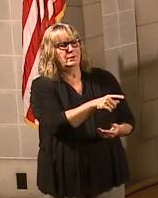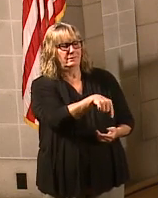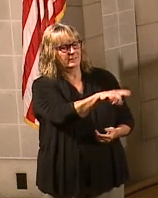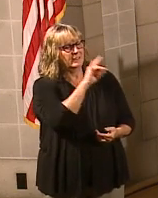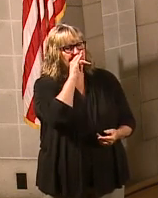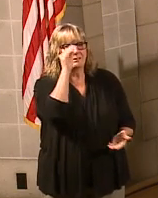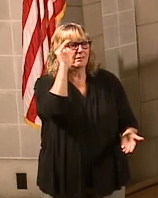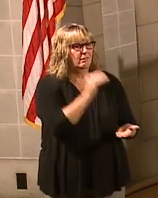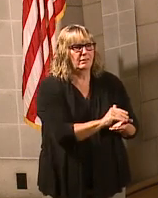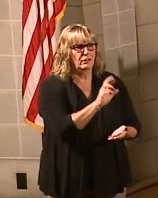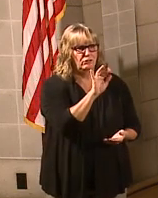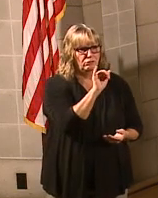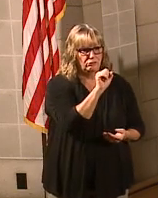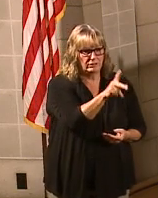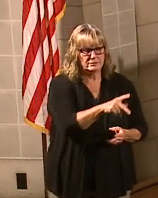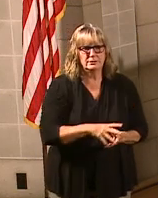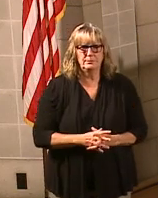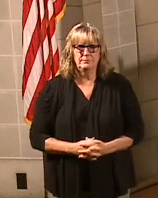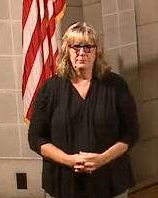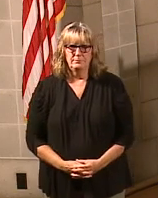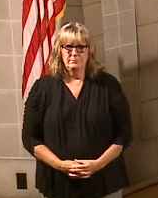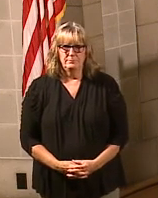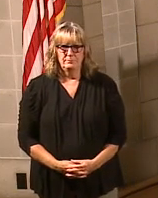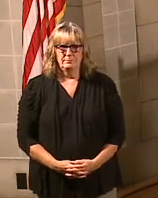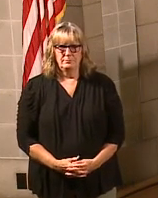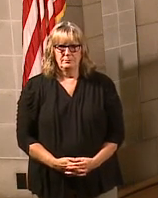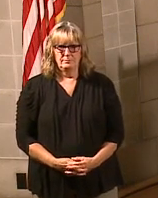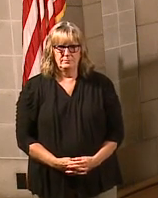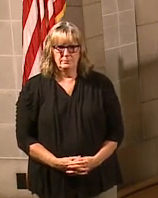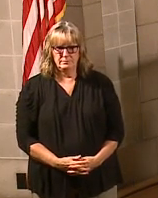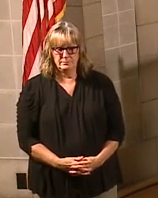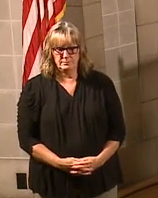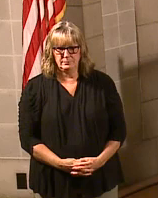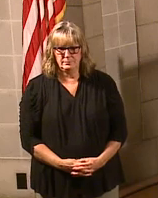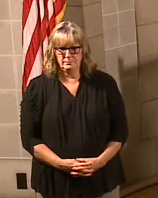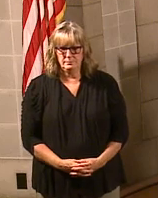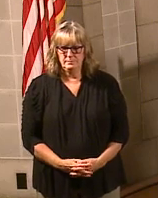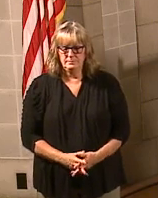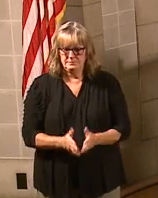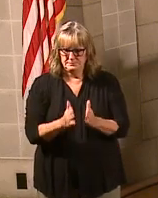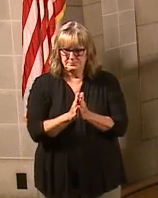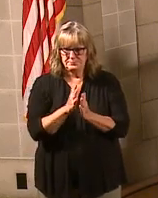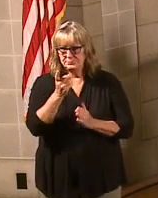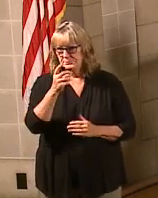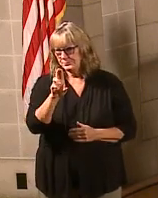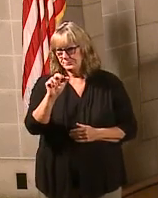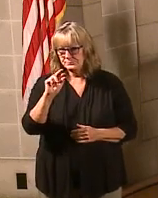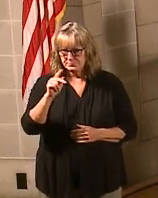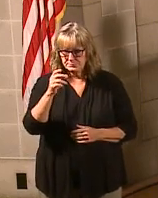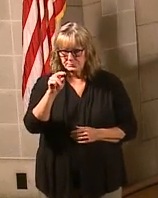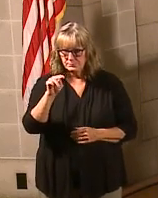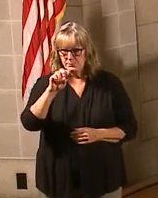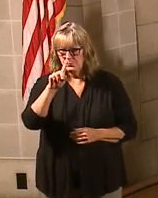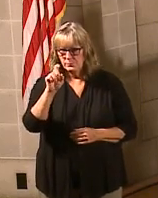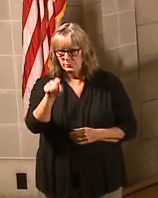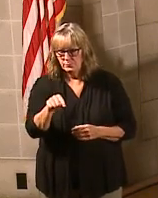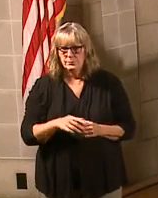THEIR CHOICE TO BE ABLE TO MAKE.